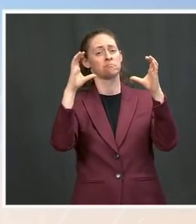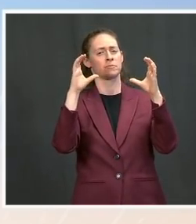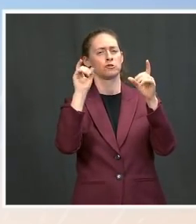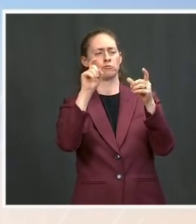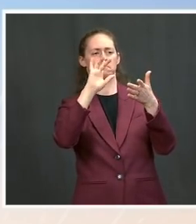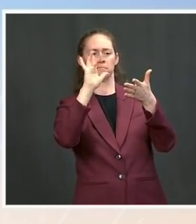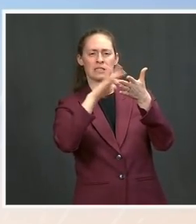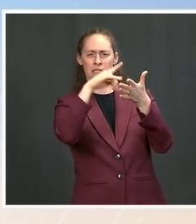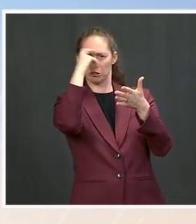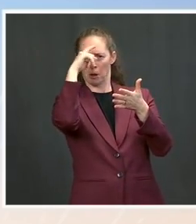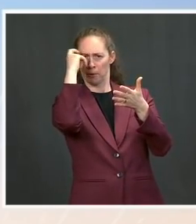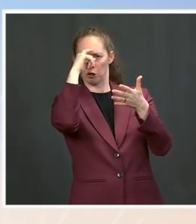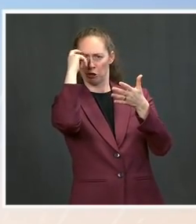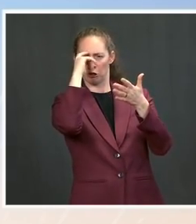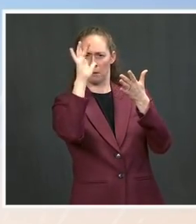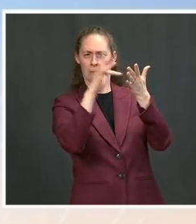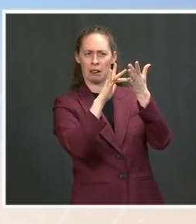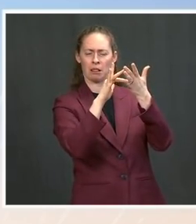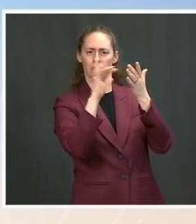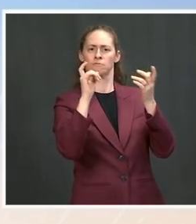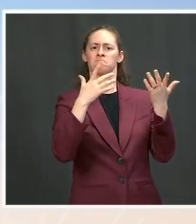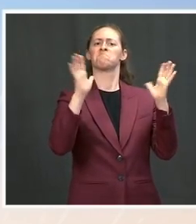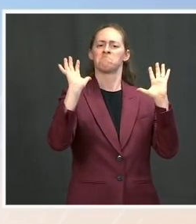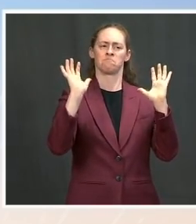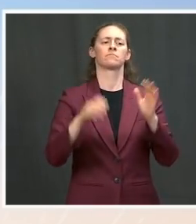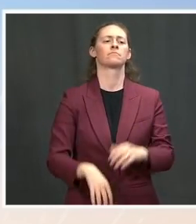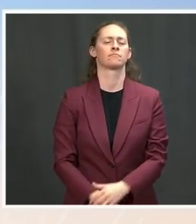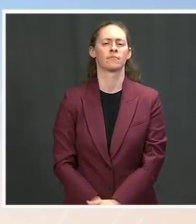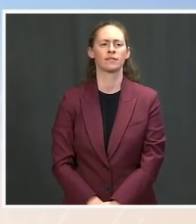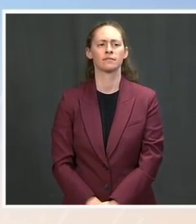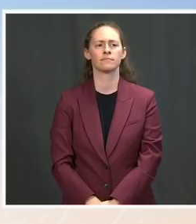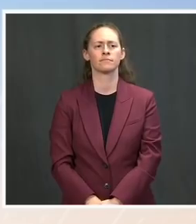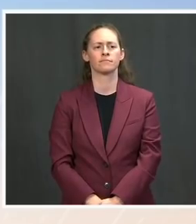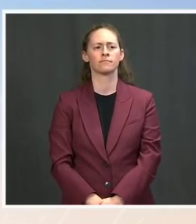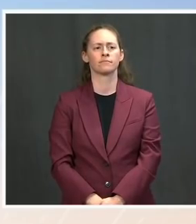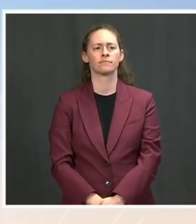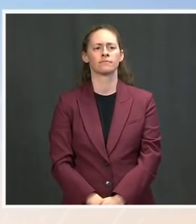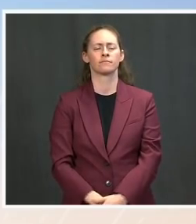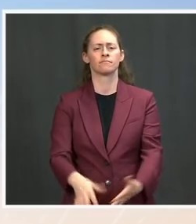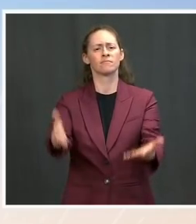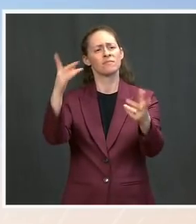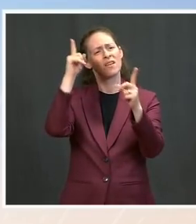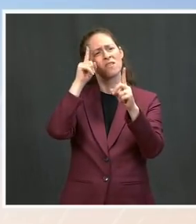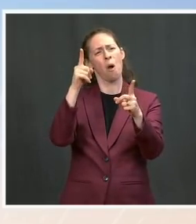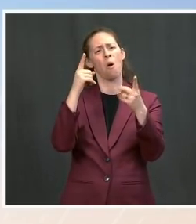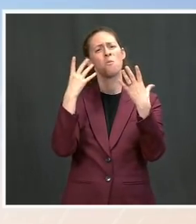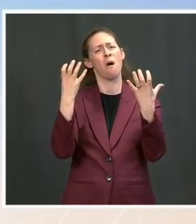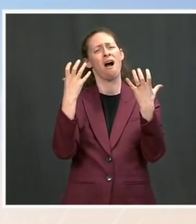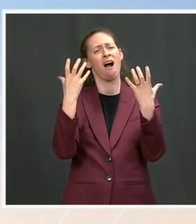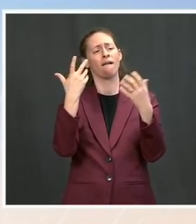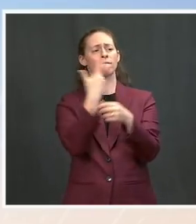to make the vaccine more available and accessible across the country, and certainly some information